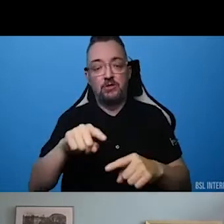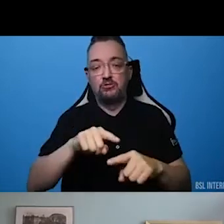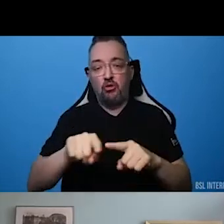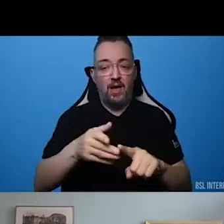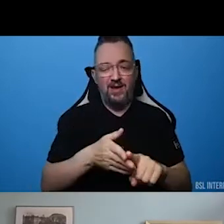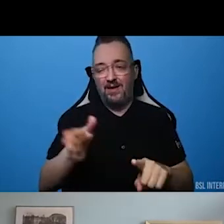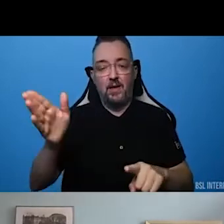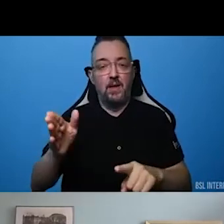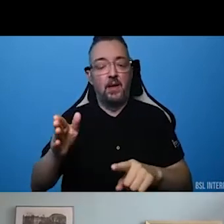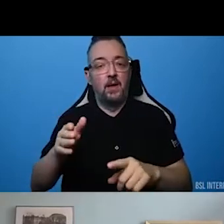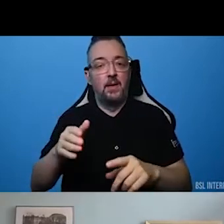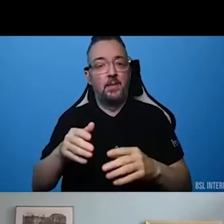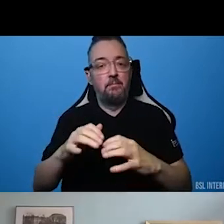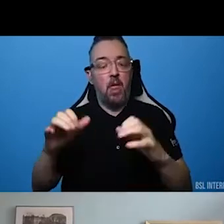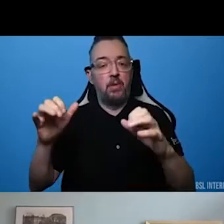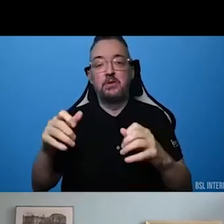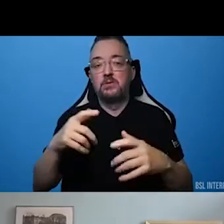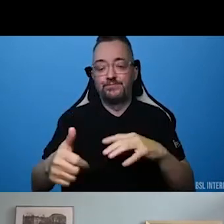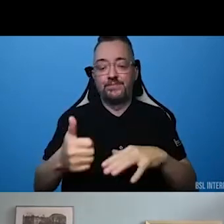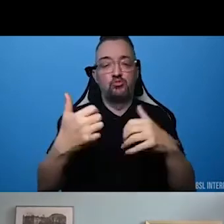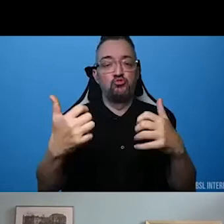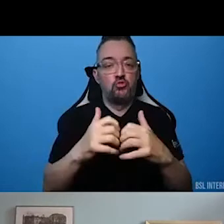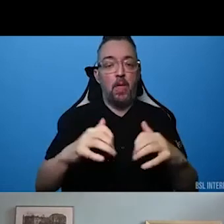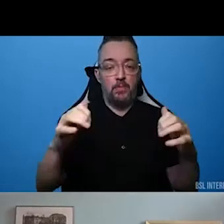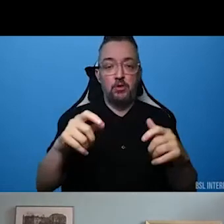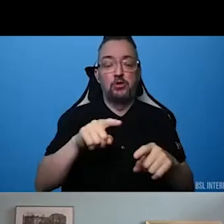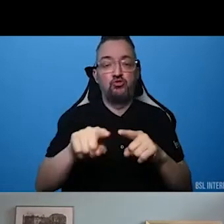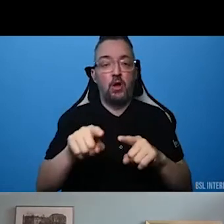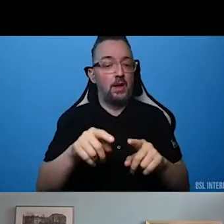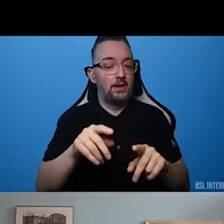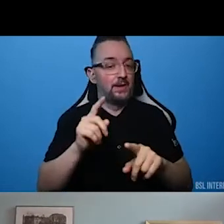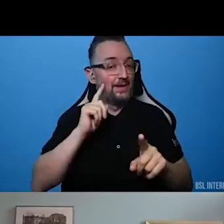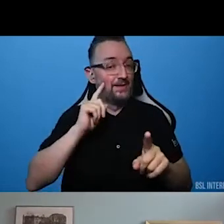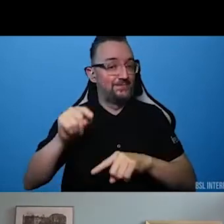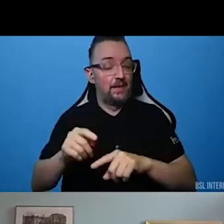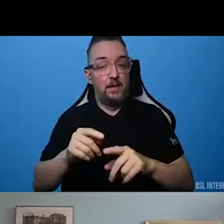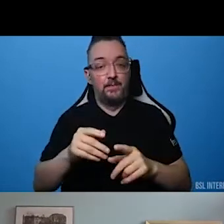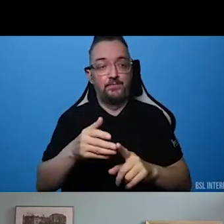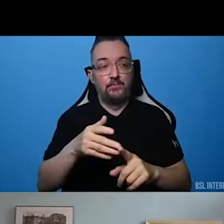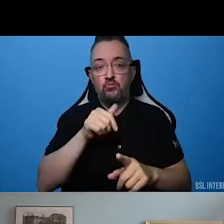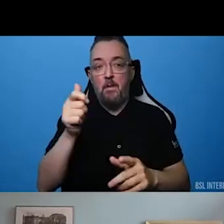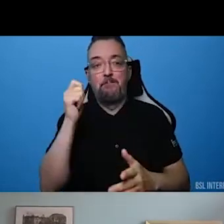They developed a new strategy which was the boycott of West Indian Sugar. So the idea here was that